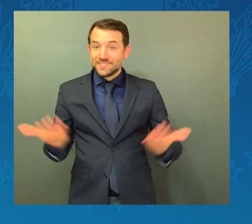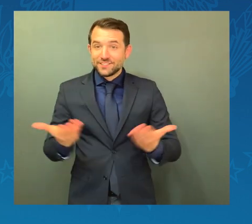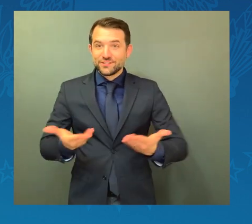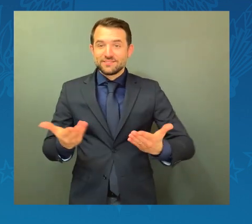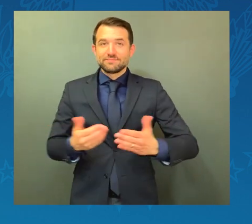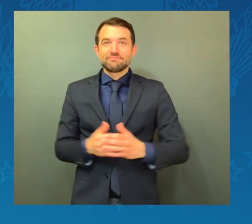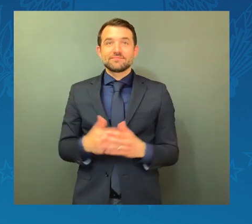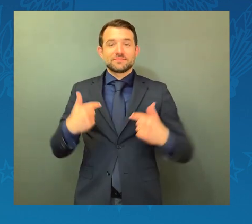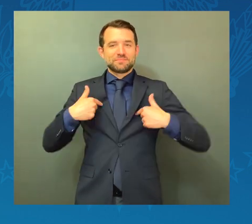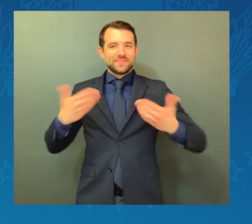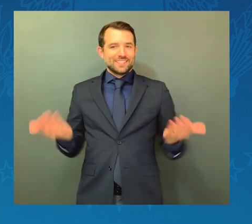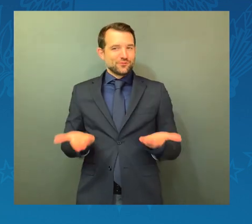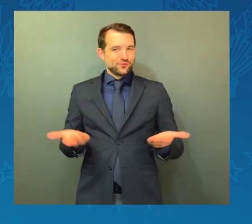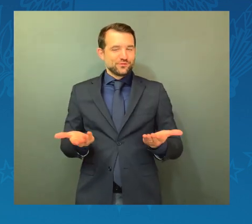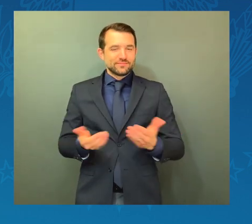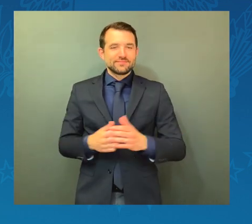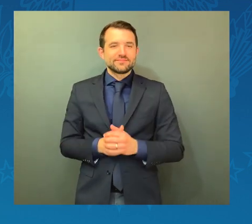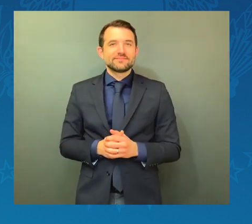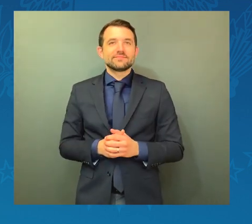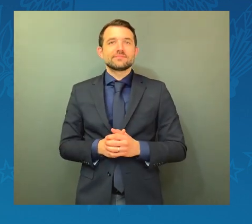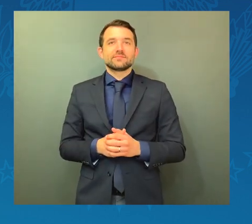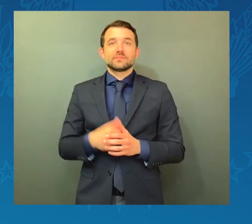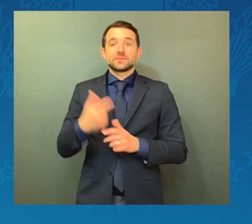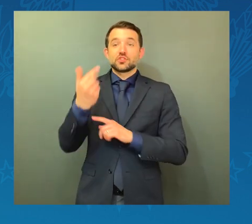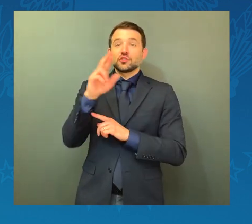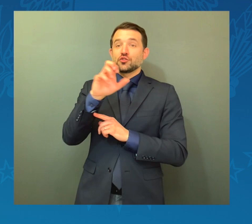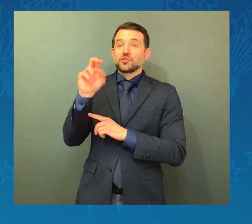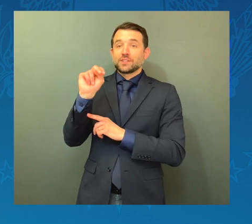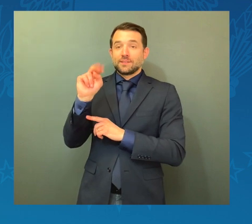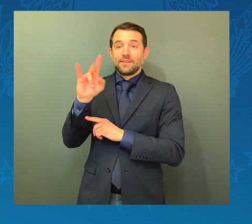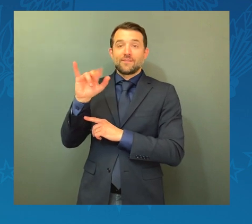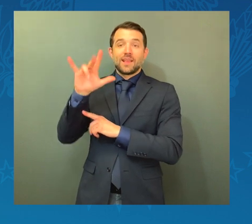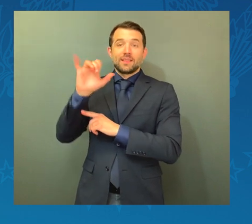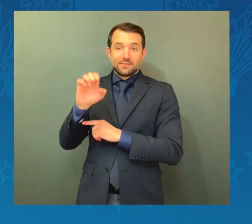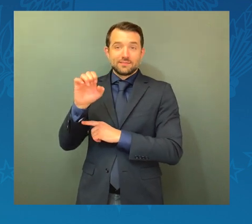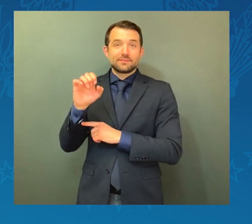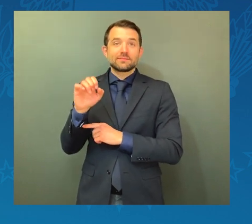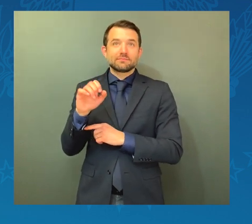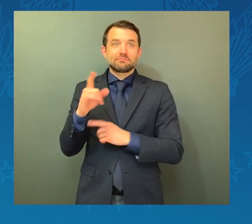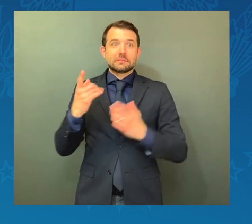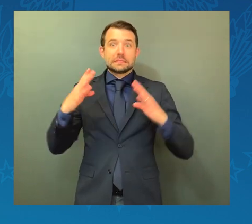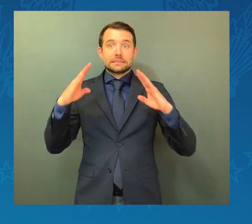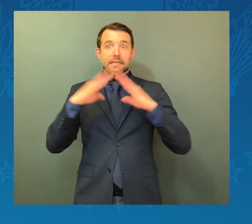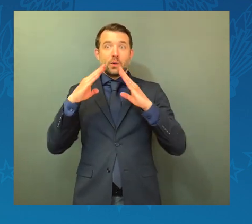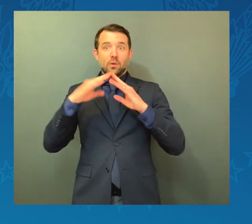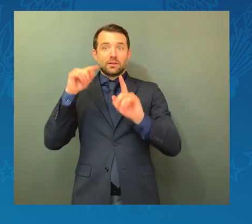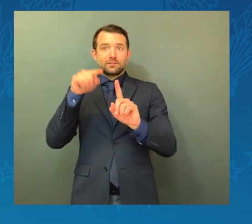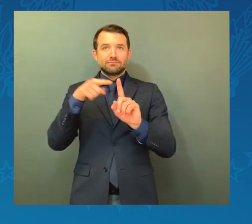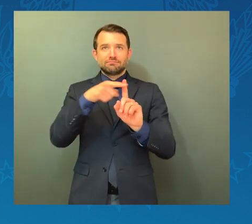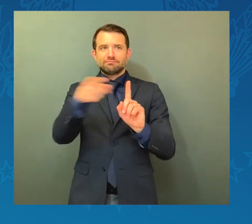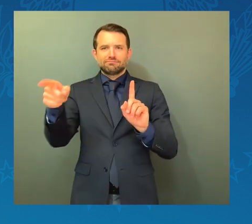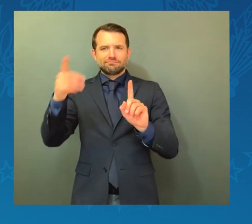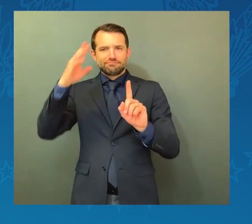And so, Greenville is a city that knows so much and, in particular, knows resilience.